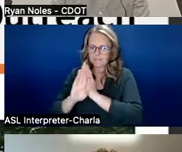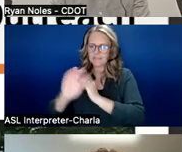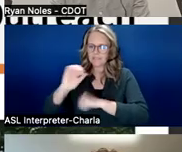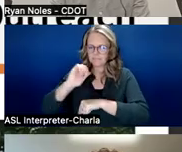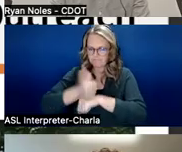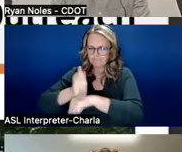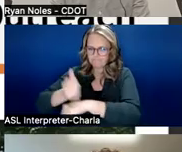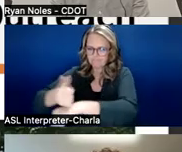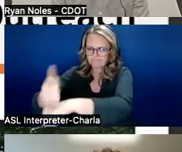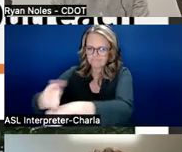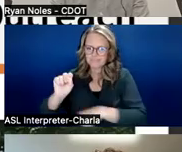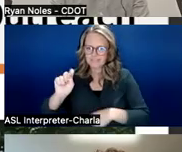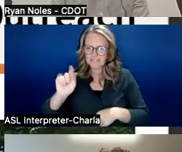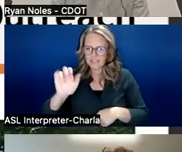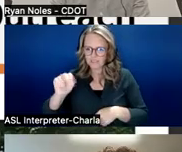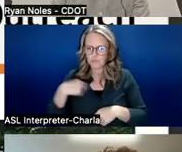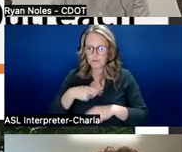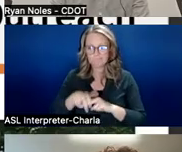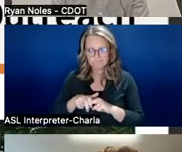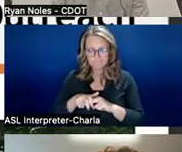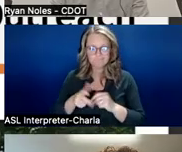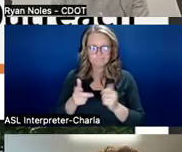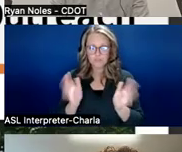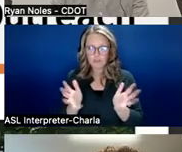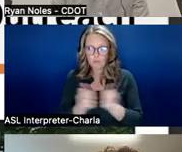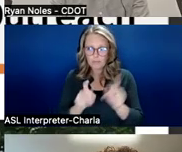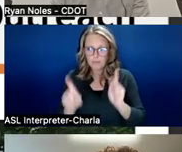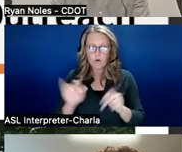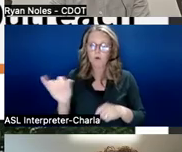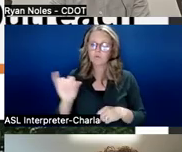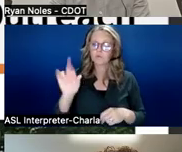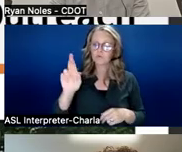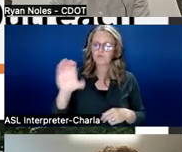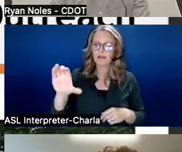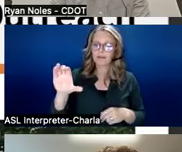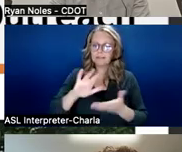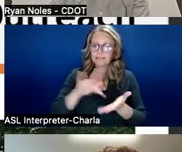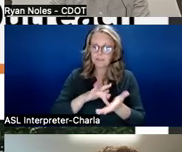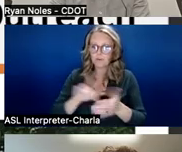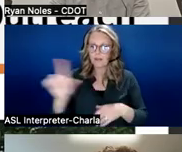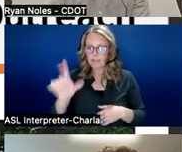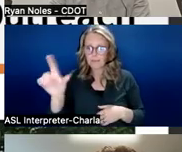As well as recreation centers and libraries. And we were even at a grocery store,